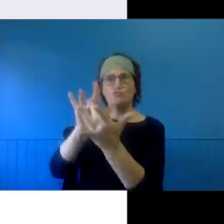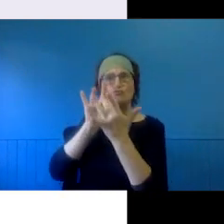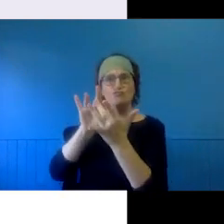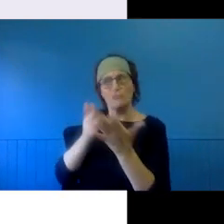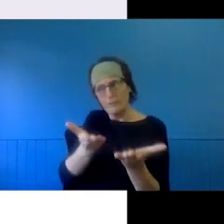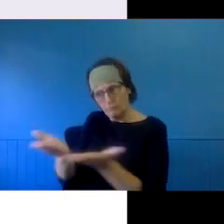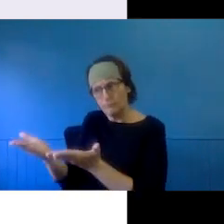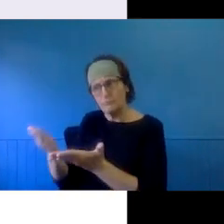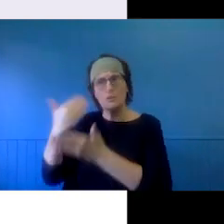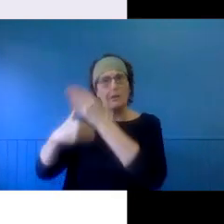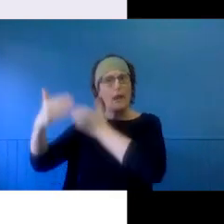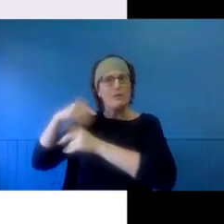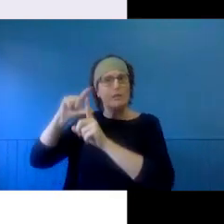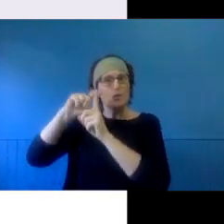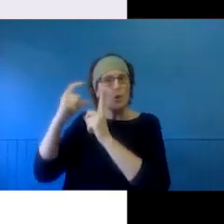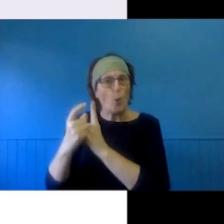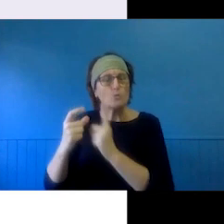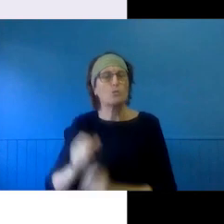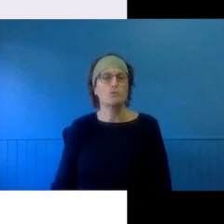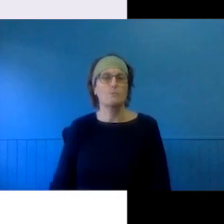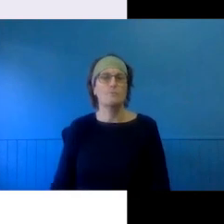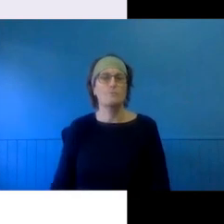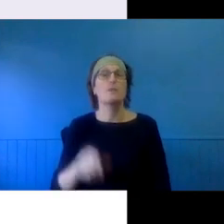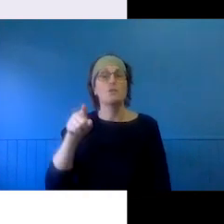stage." So she had these idea there would be these booklets about the